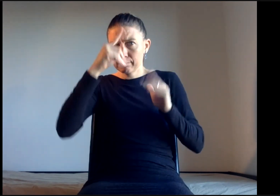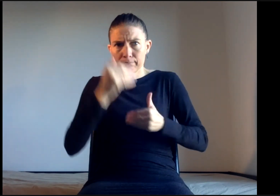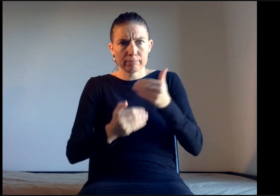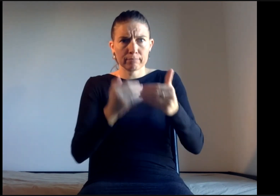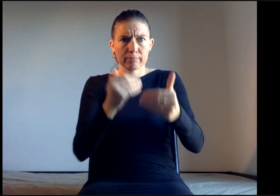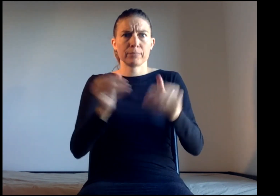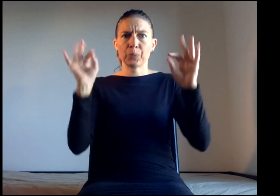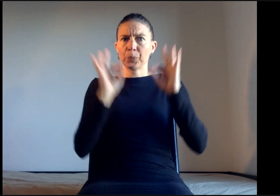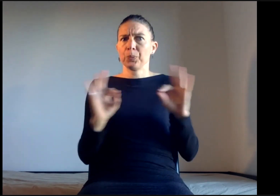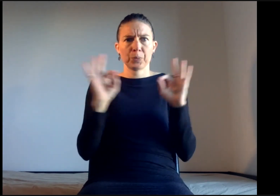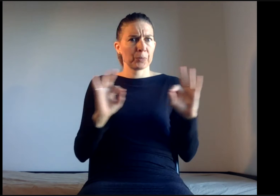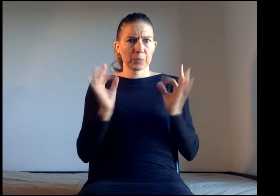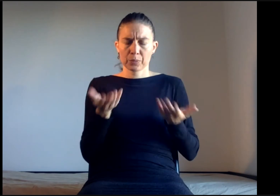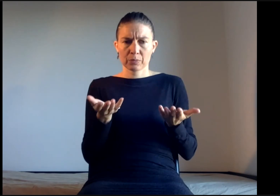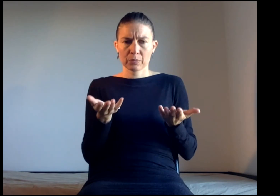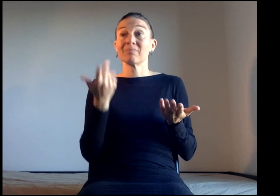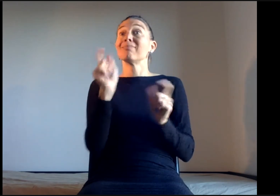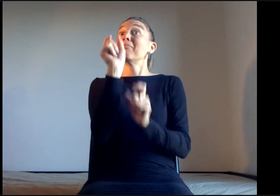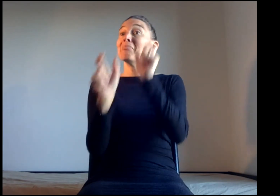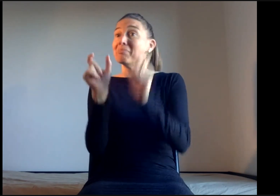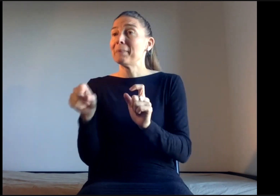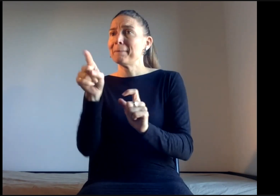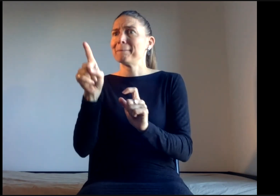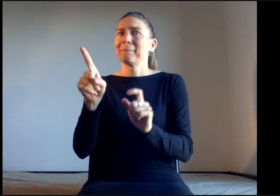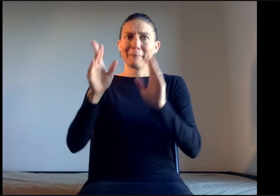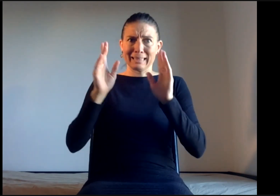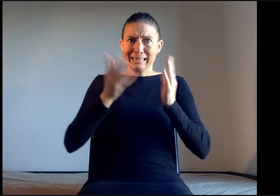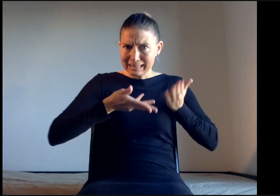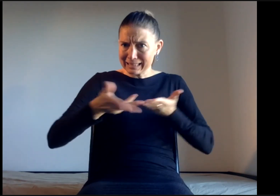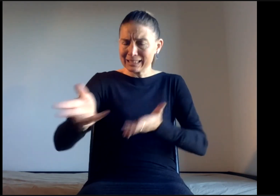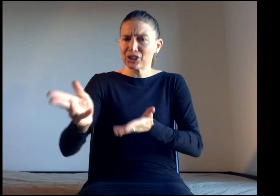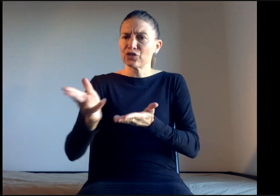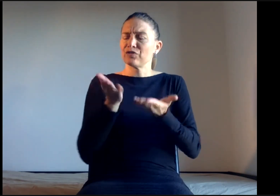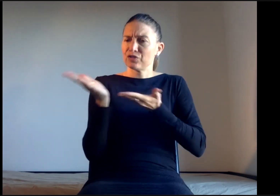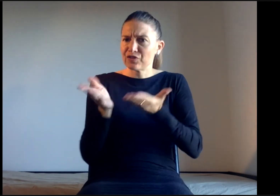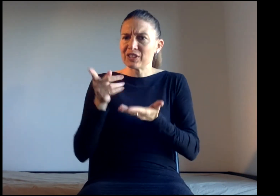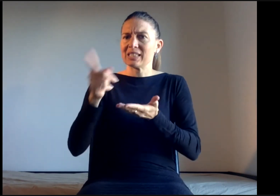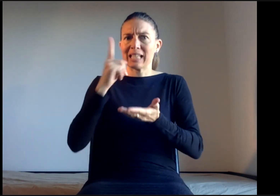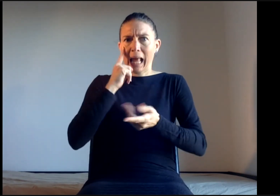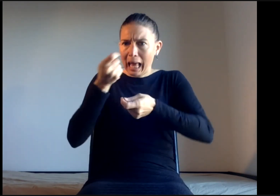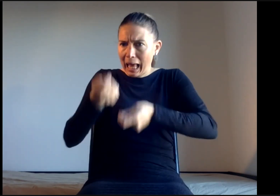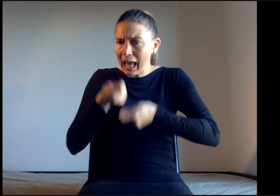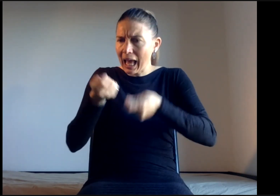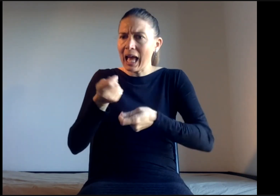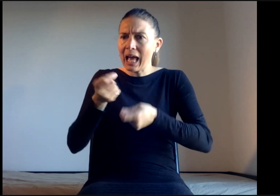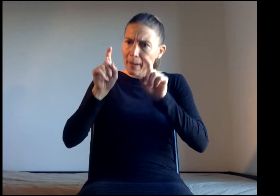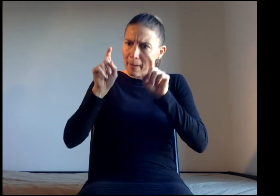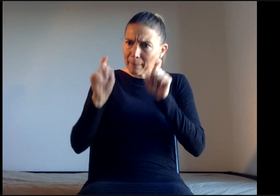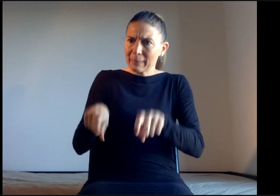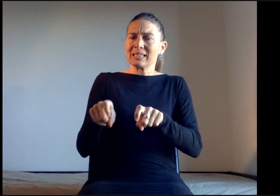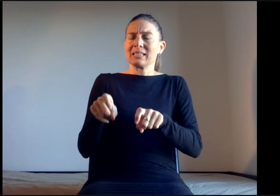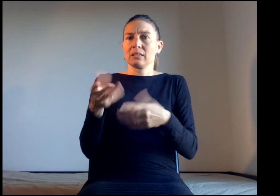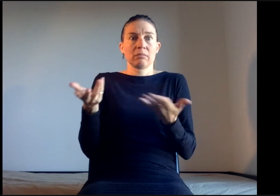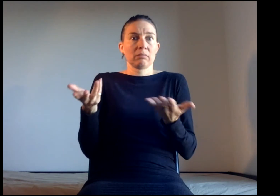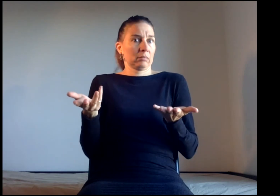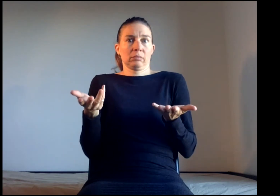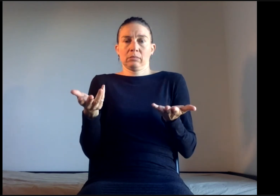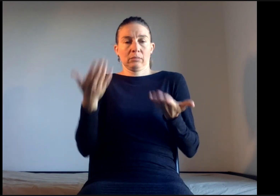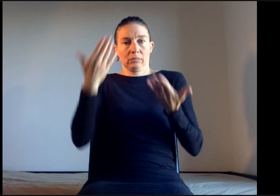about when people with disabilities and the families will be able to resume